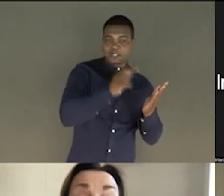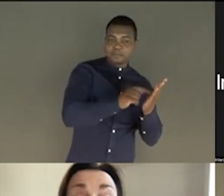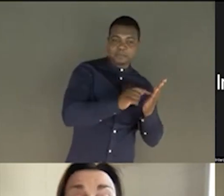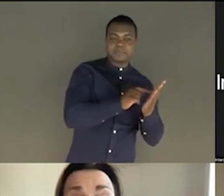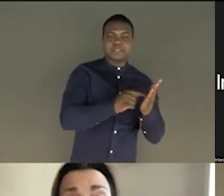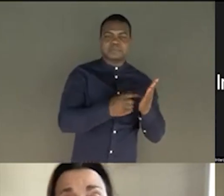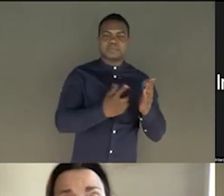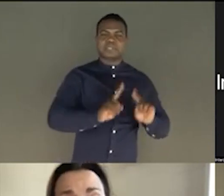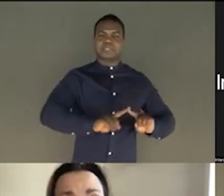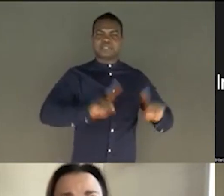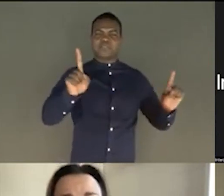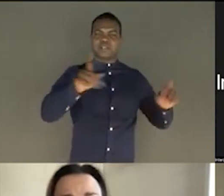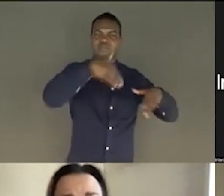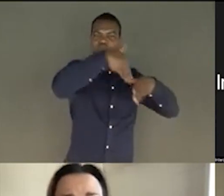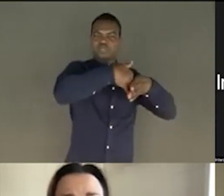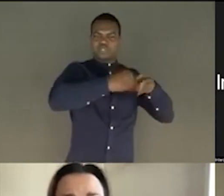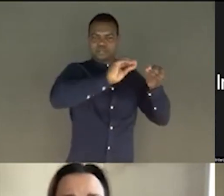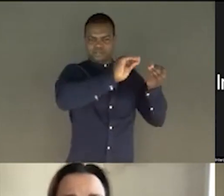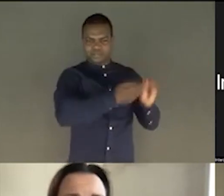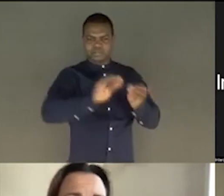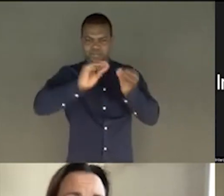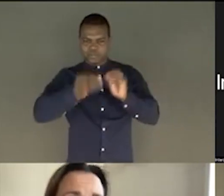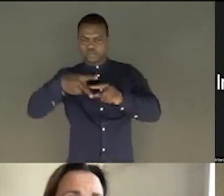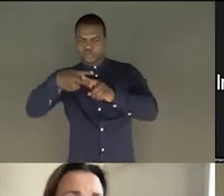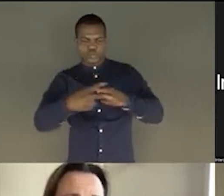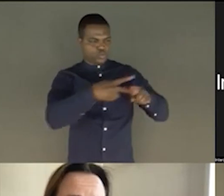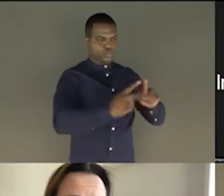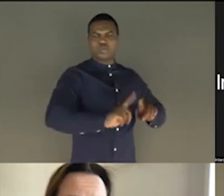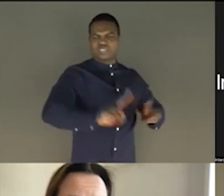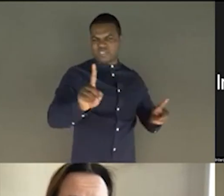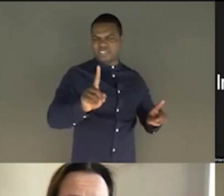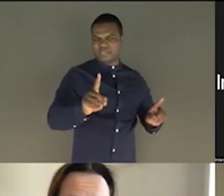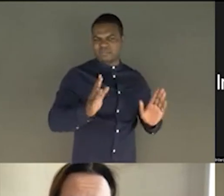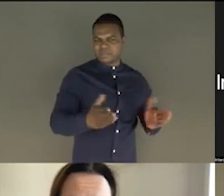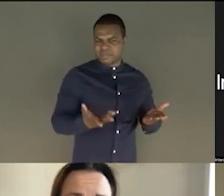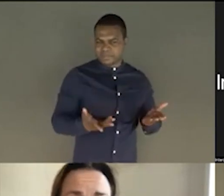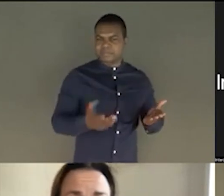Yeah, and I think so it's also in this project, we worked with prototypes,